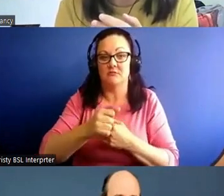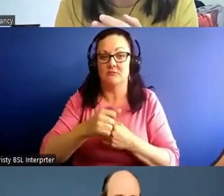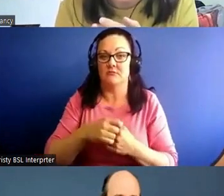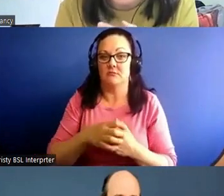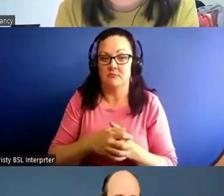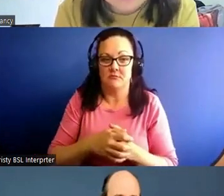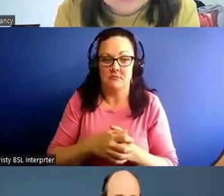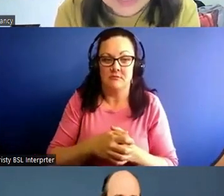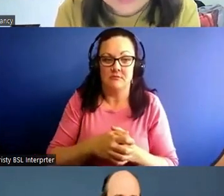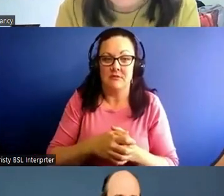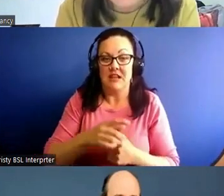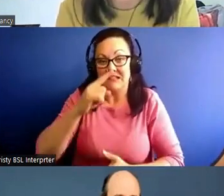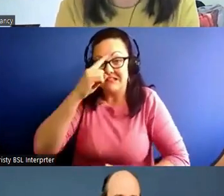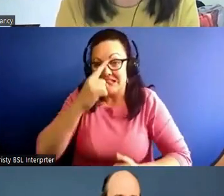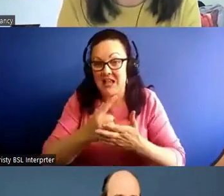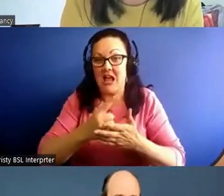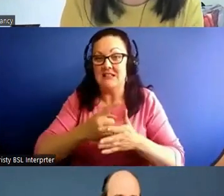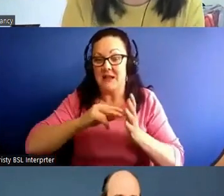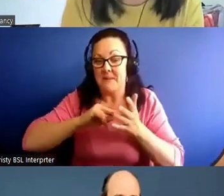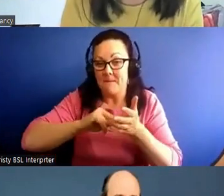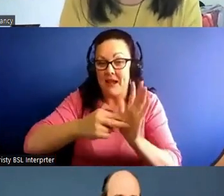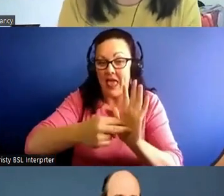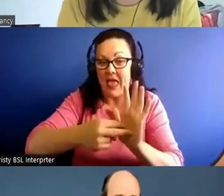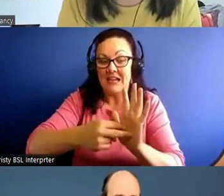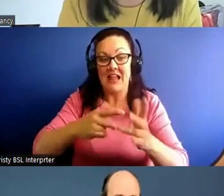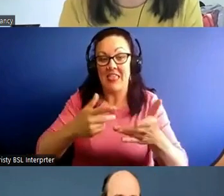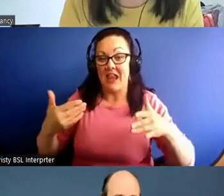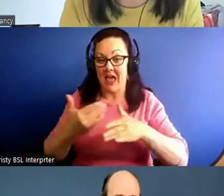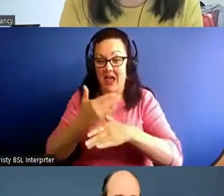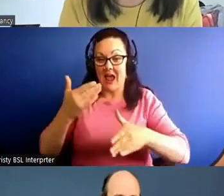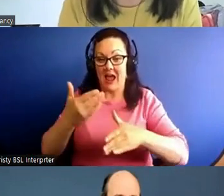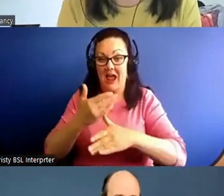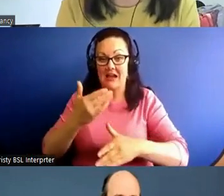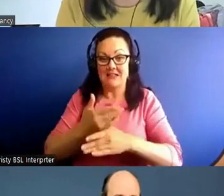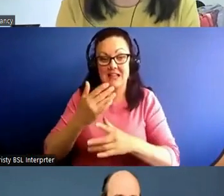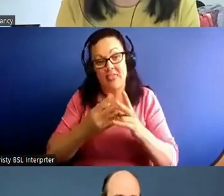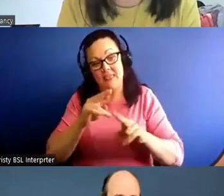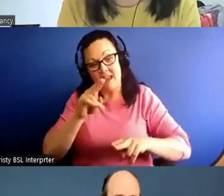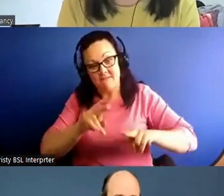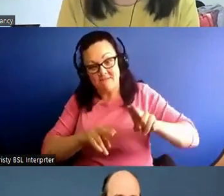deciding and planning and acting and evaluating and reflecting